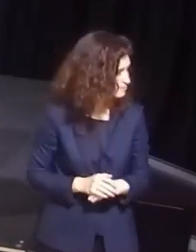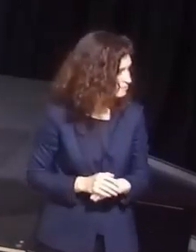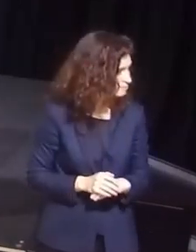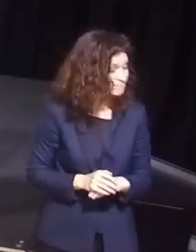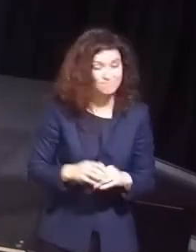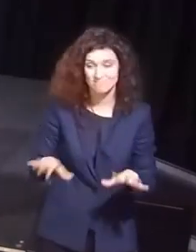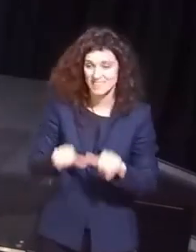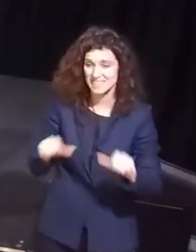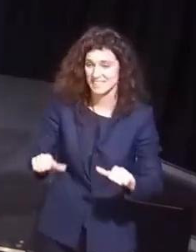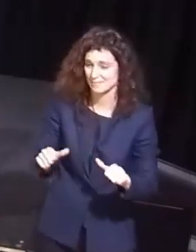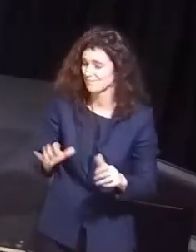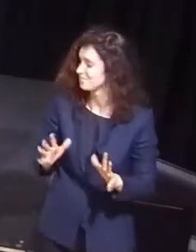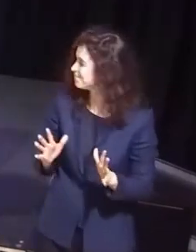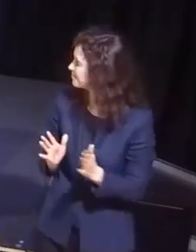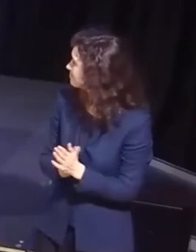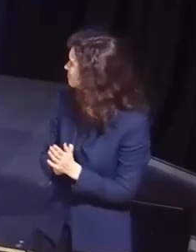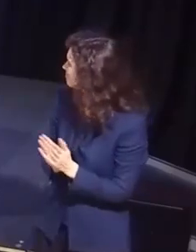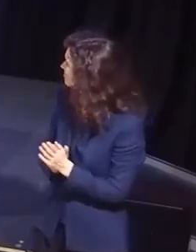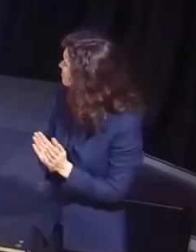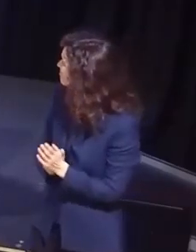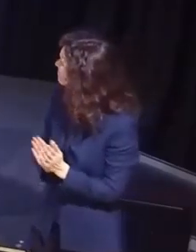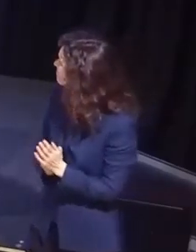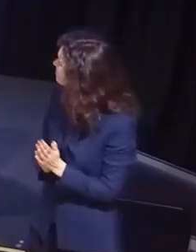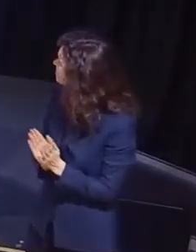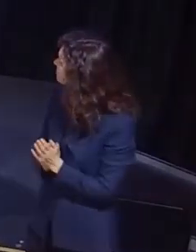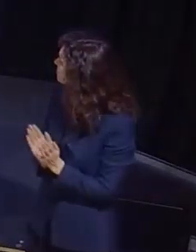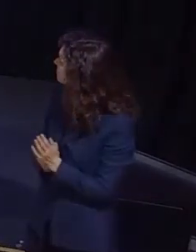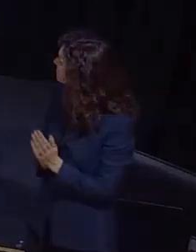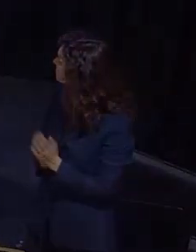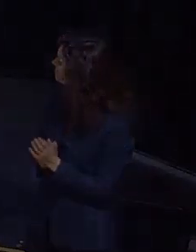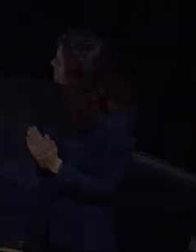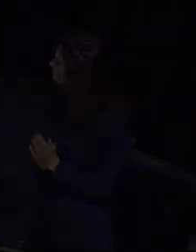AUDIENCE APPLAUDS